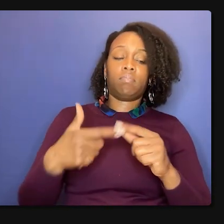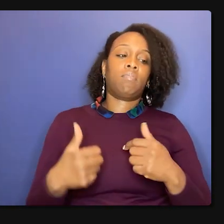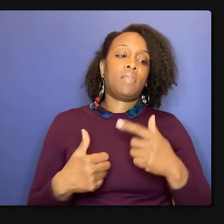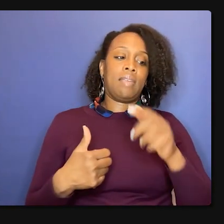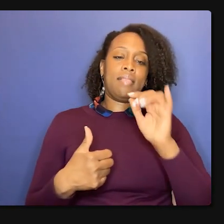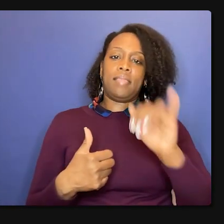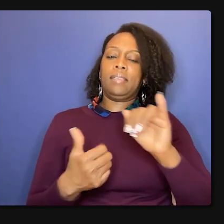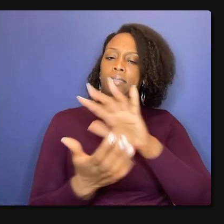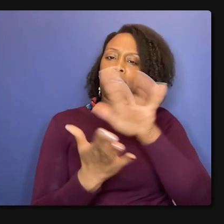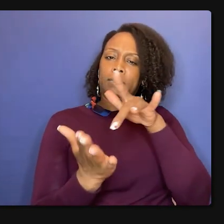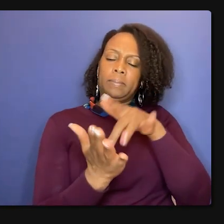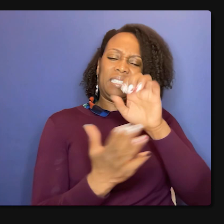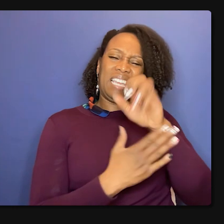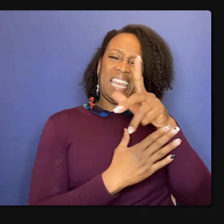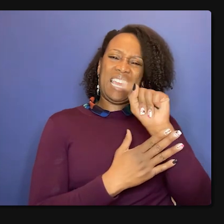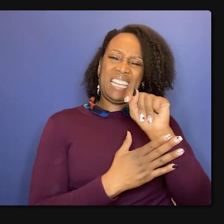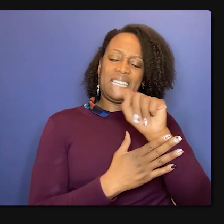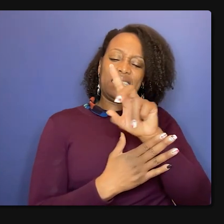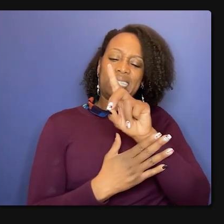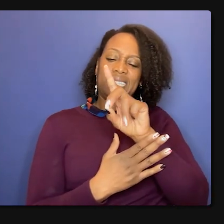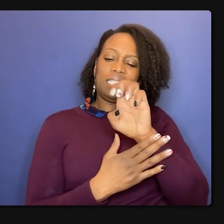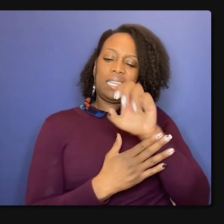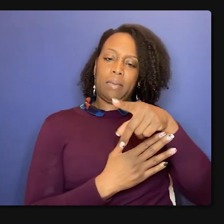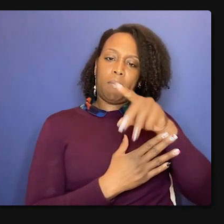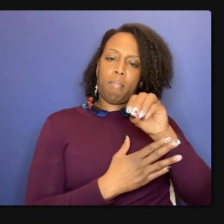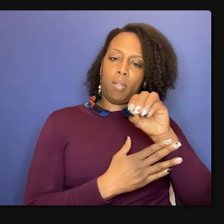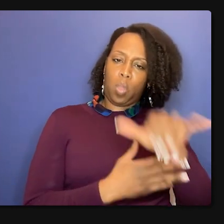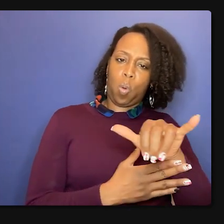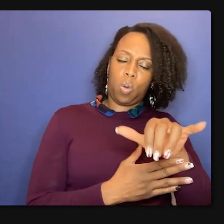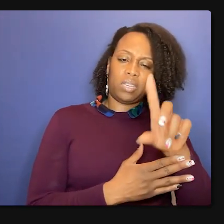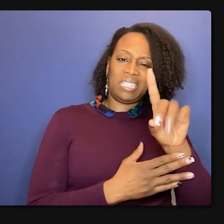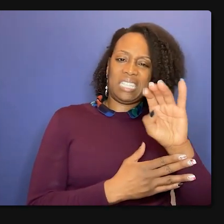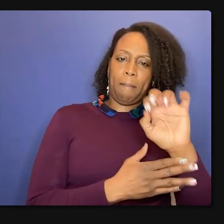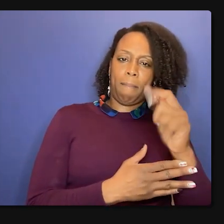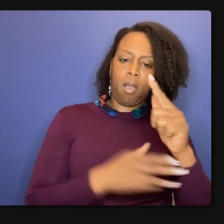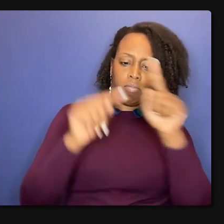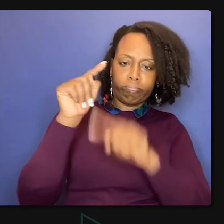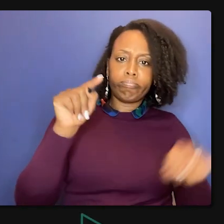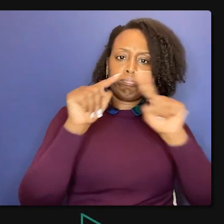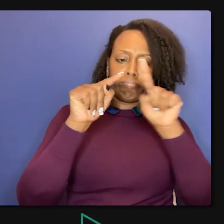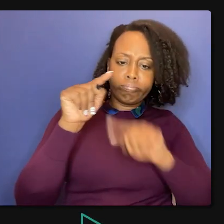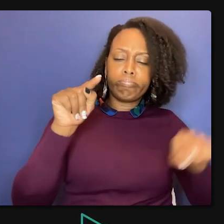the centerpiece of the edit deployed debug loop that developers do many times per day.